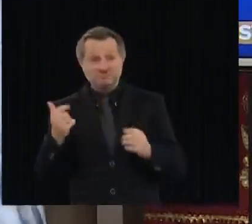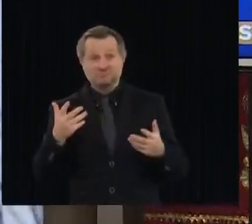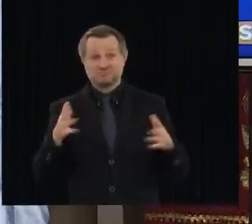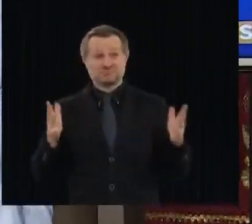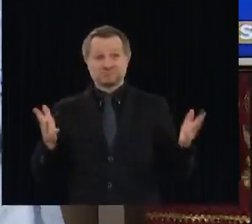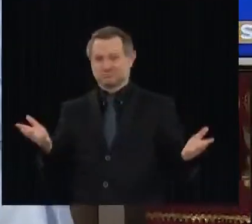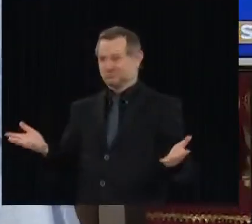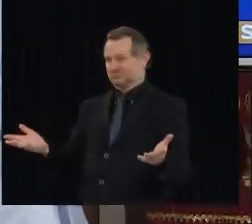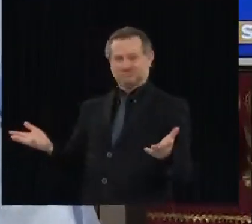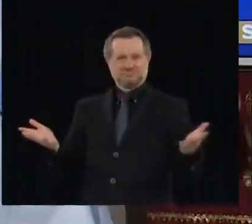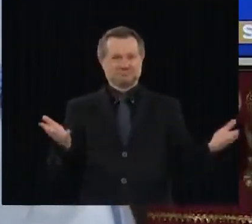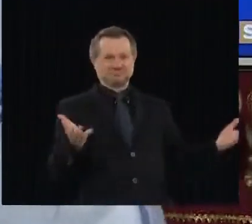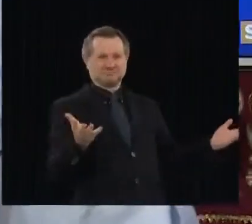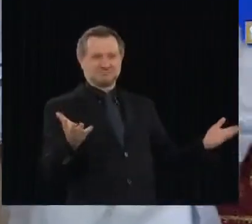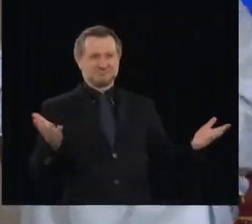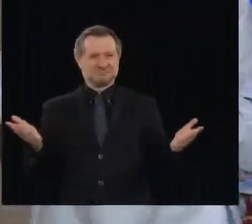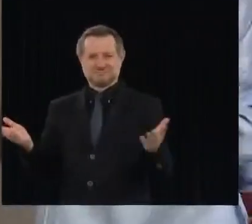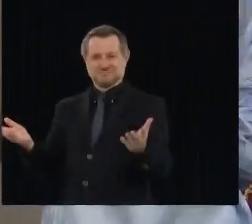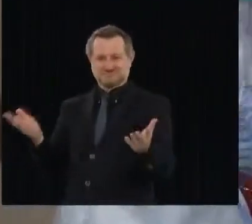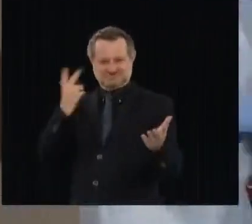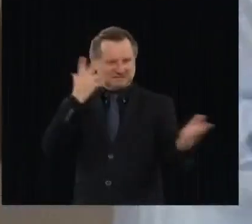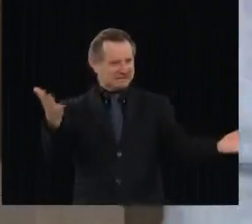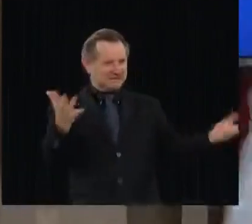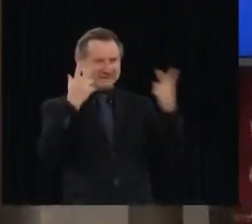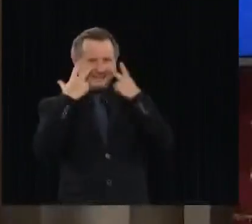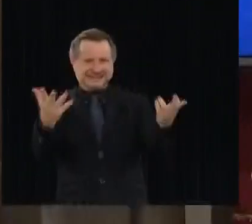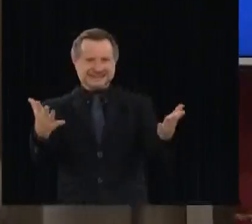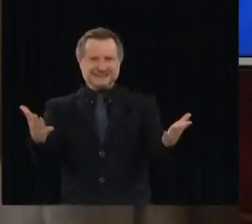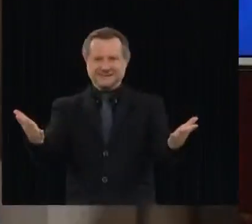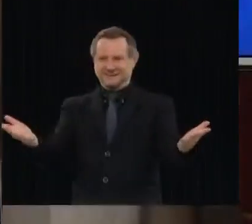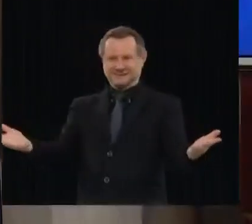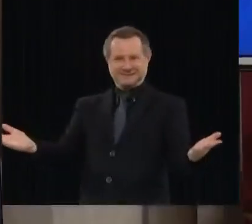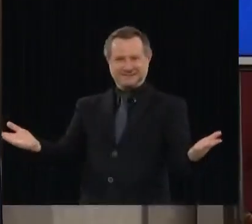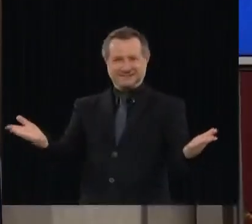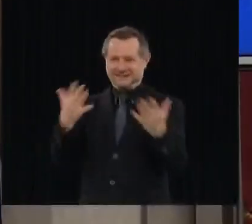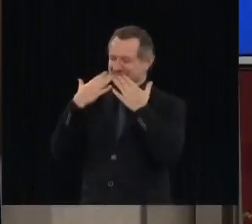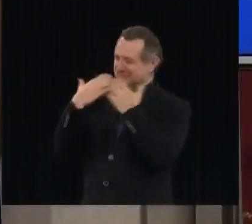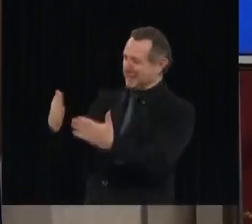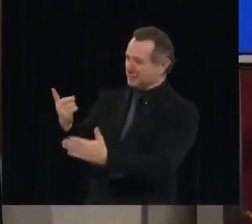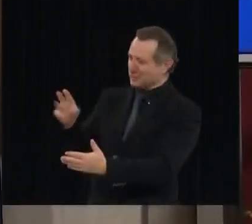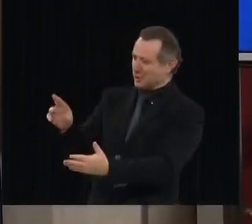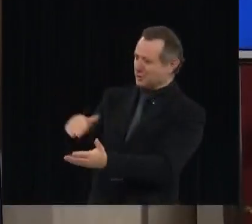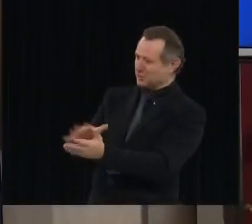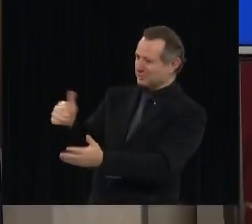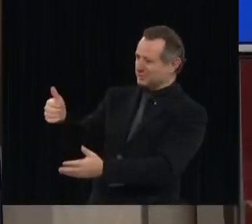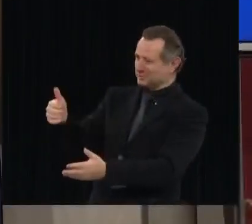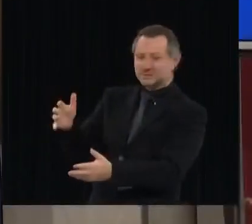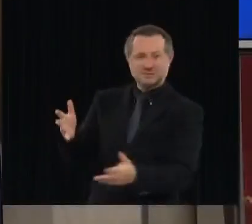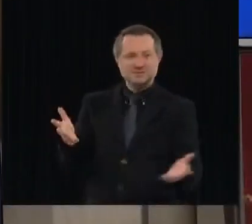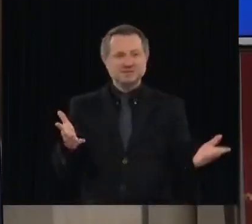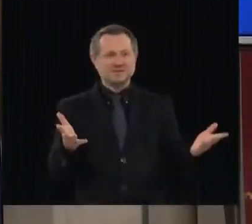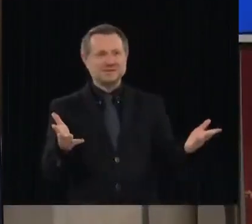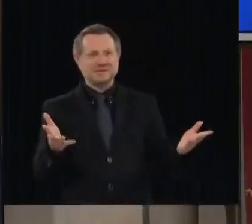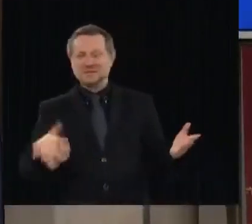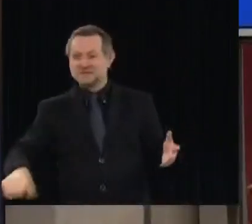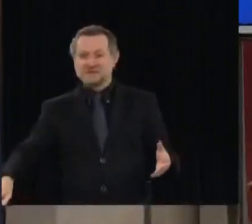THAT'S IT? YEAH. THAT'S IT. NOTHING ELSE? THAT'S IT.